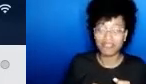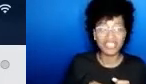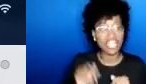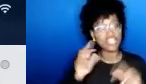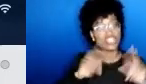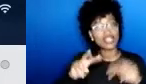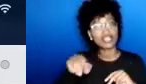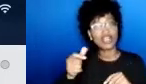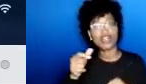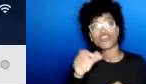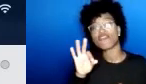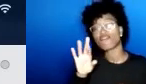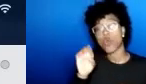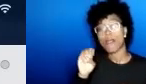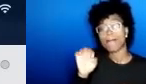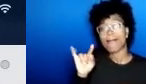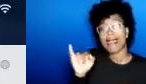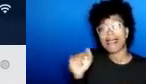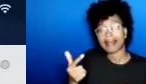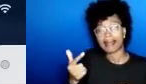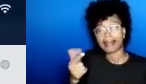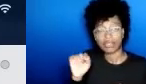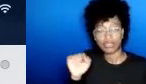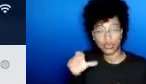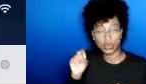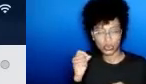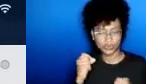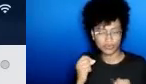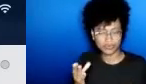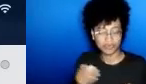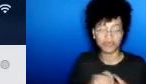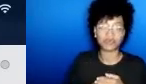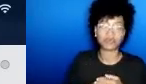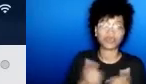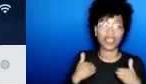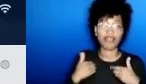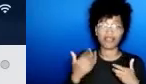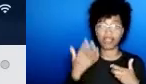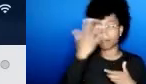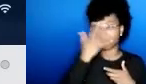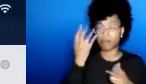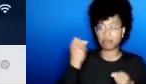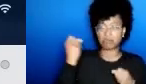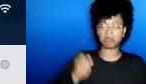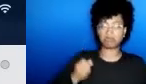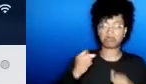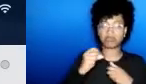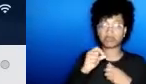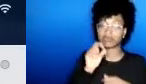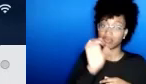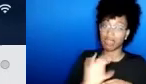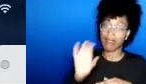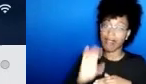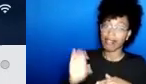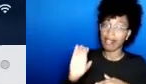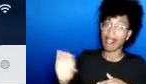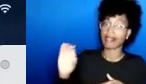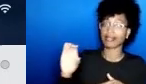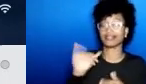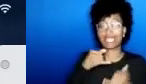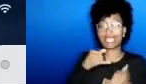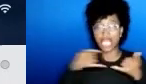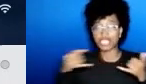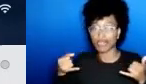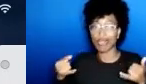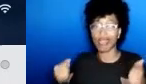up here, you've got the bold italic, you you've got underline, you can create subscripts and